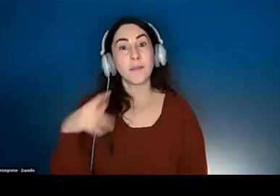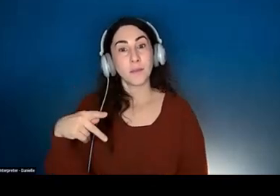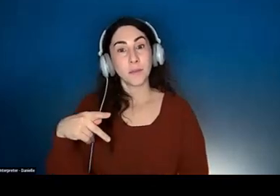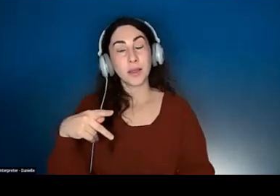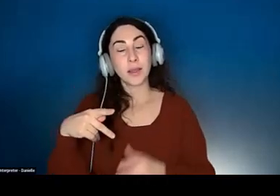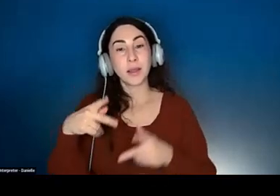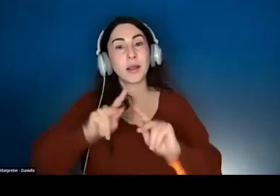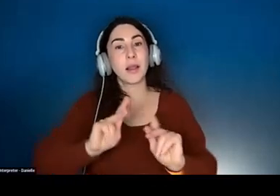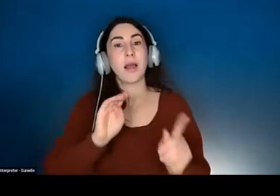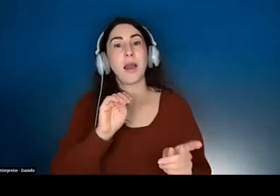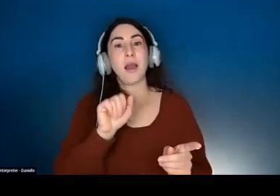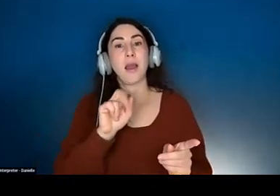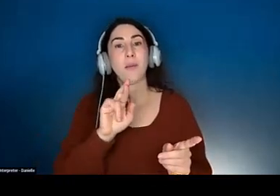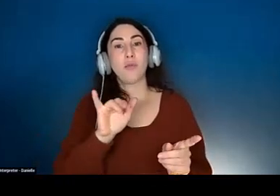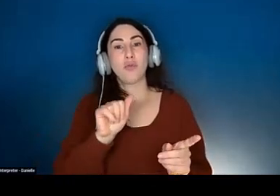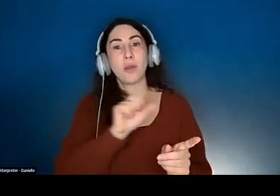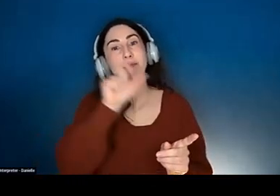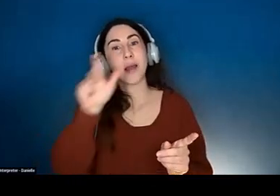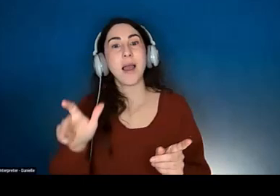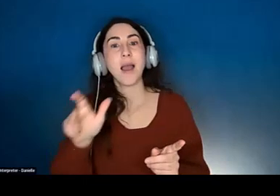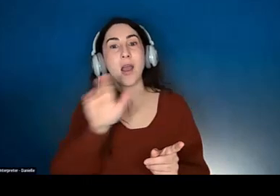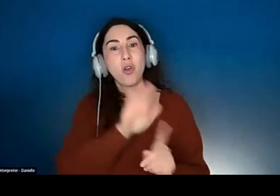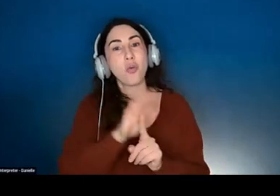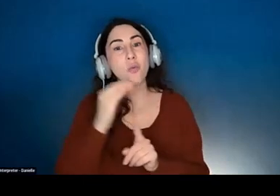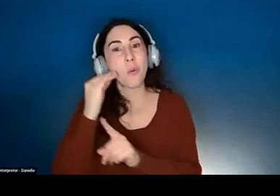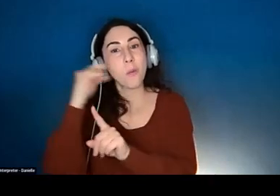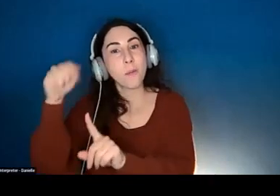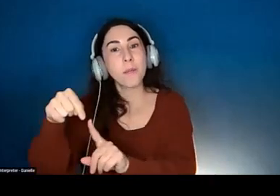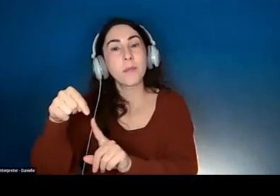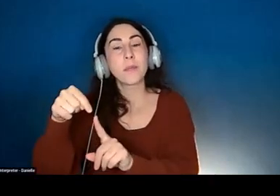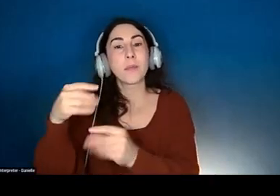with home and community -based services in